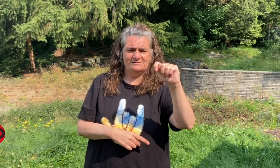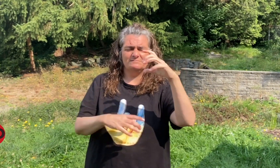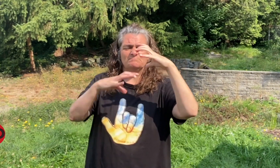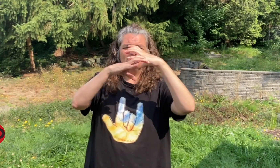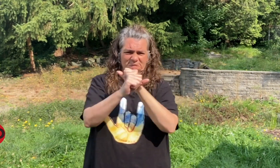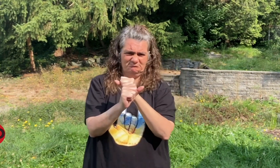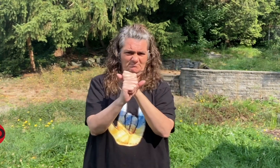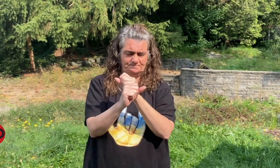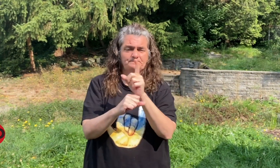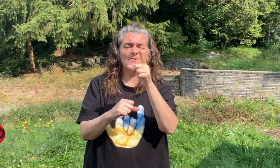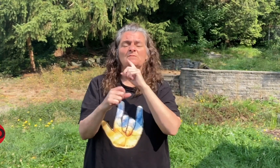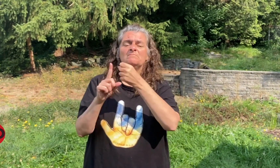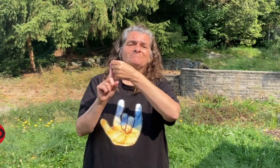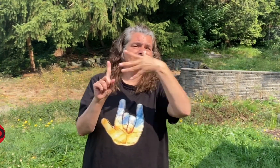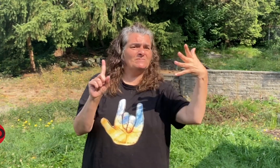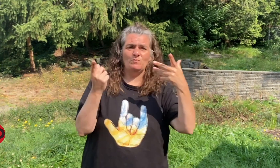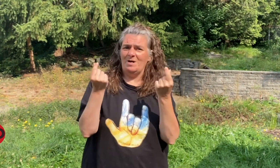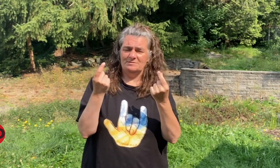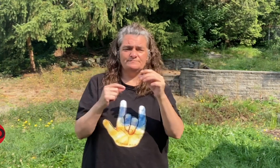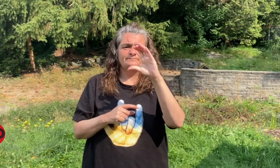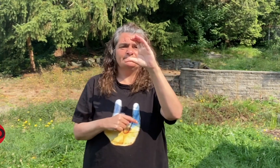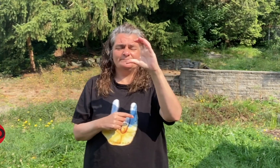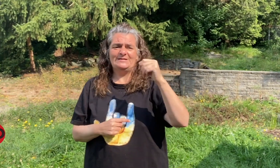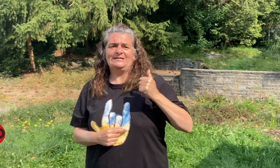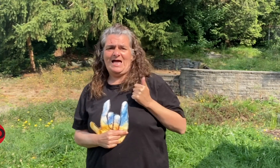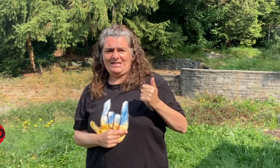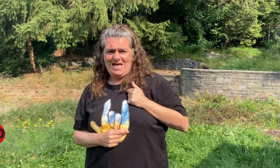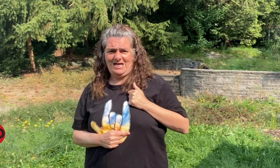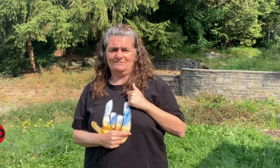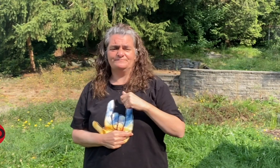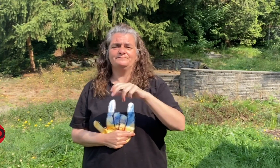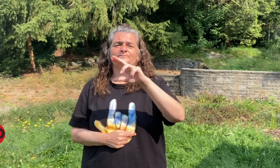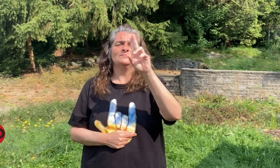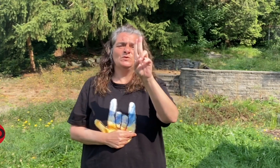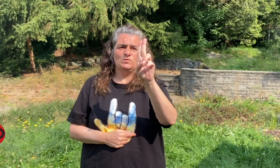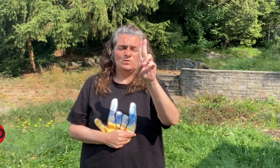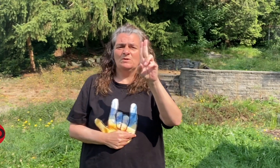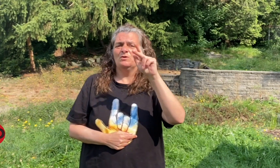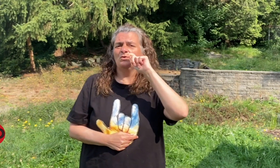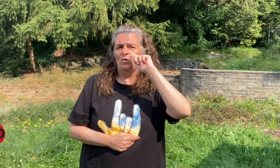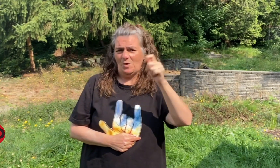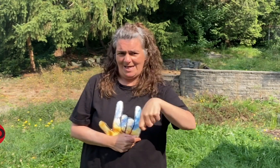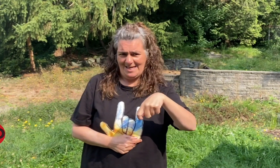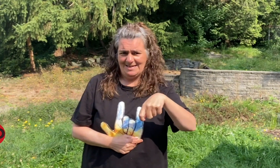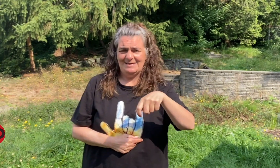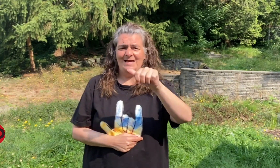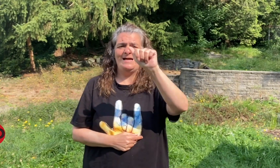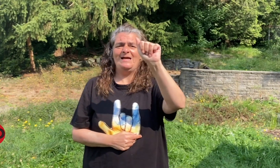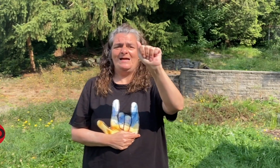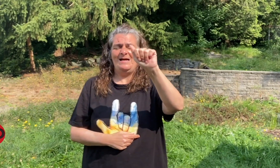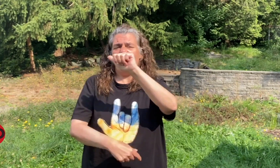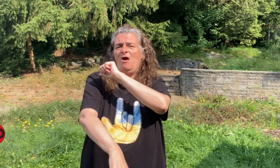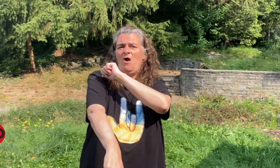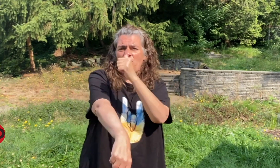“Canada-Ukraine Authorization for Emergency Travel'' specifically